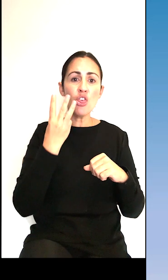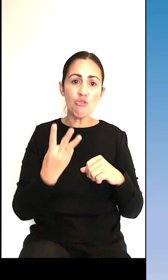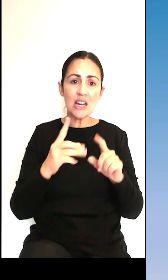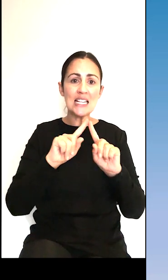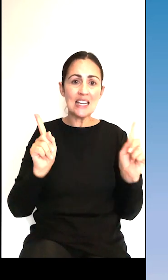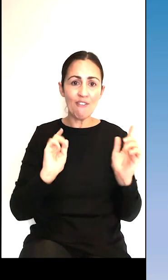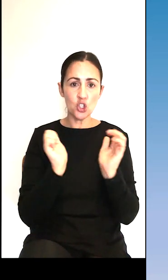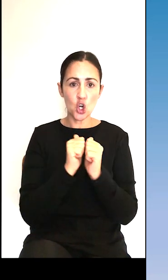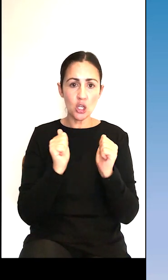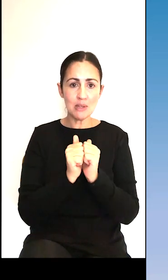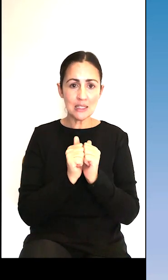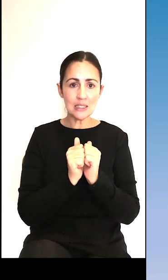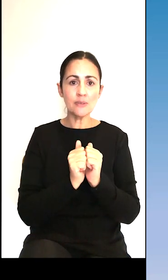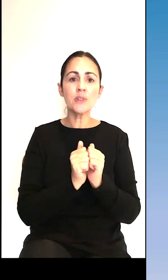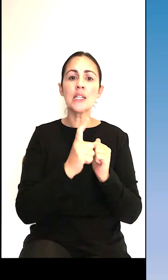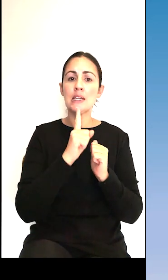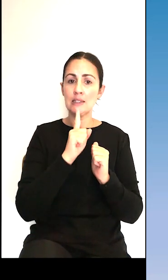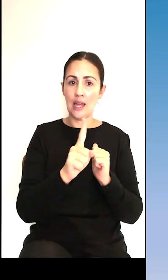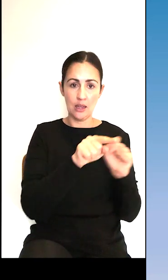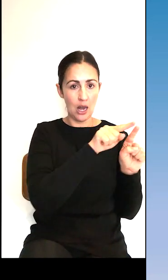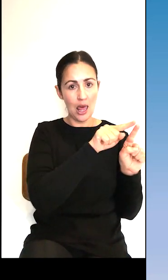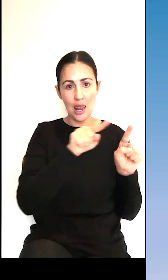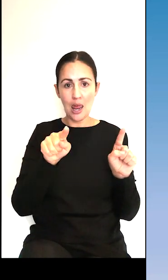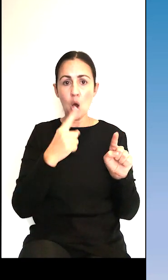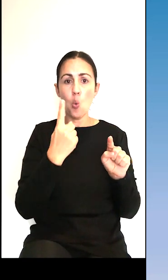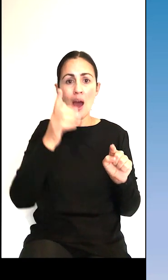to make sure that all of the information is at hand when it's needed most.